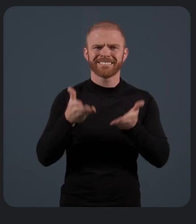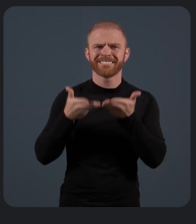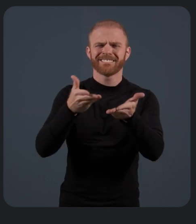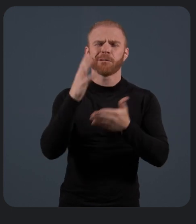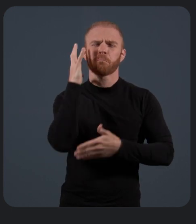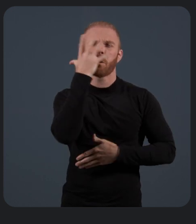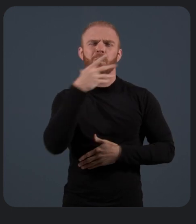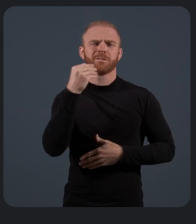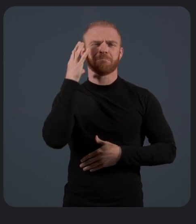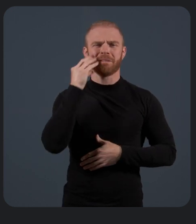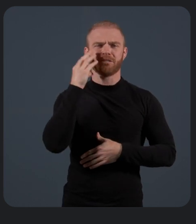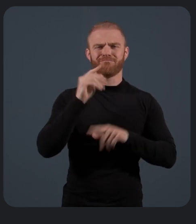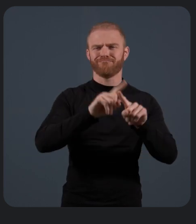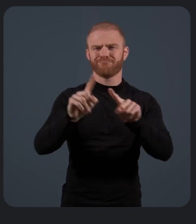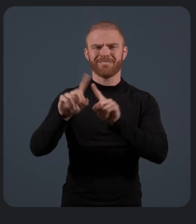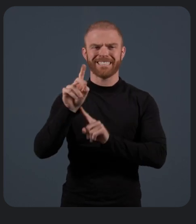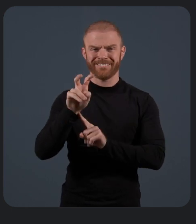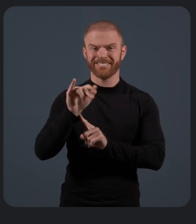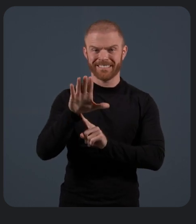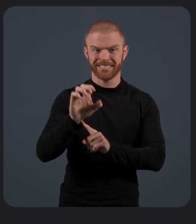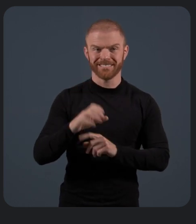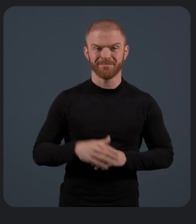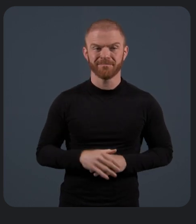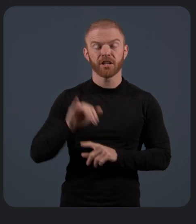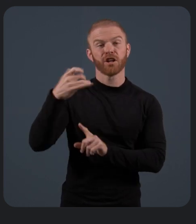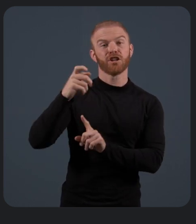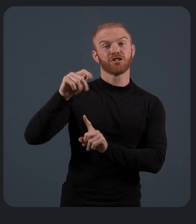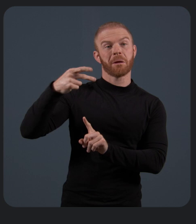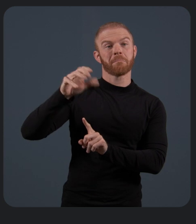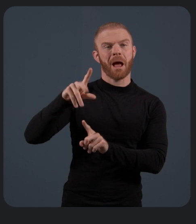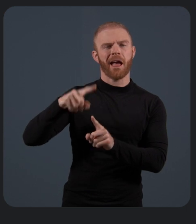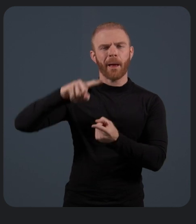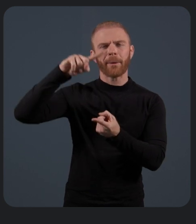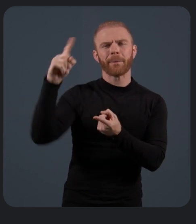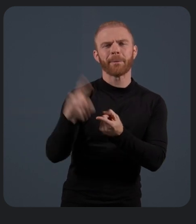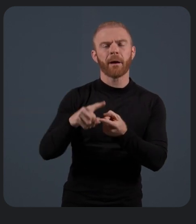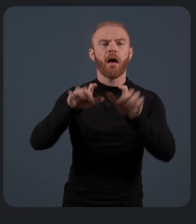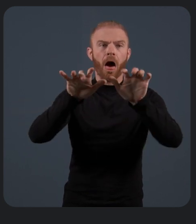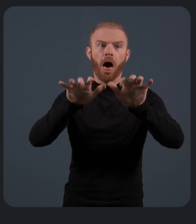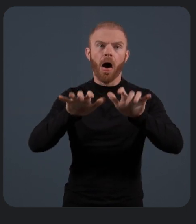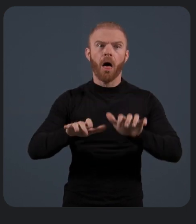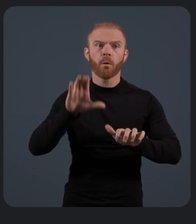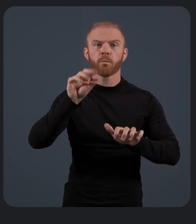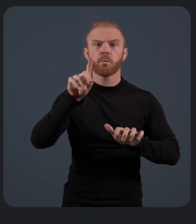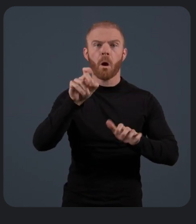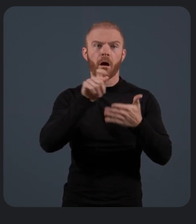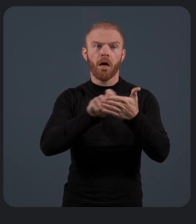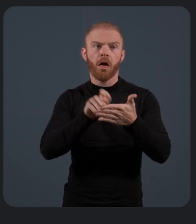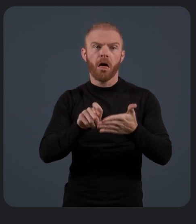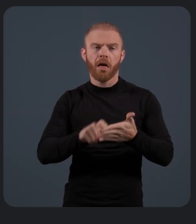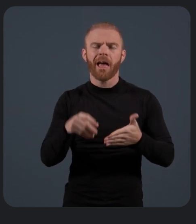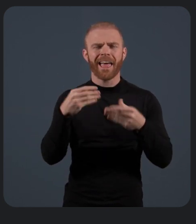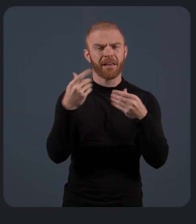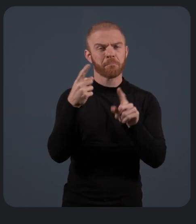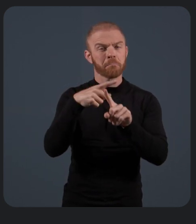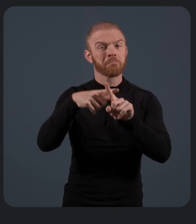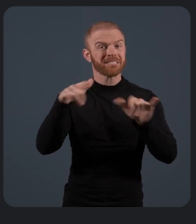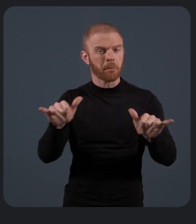across devices. Jetpack also reduces the code you need to write and provides opinionated guidance